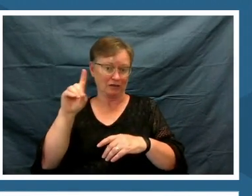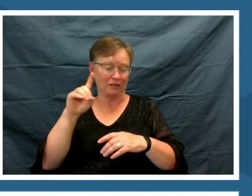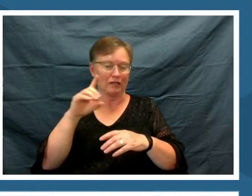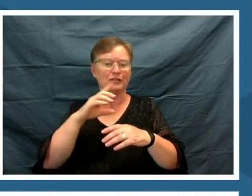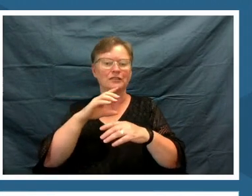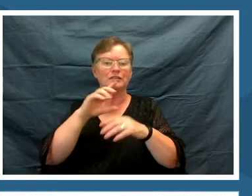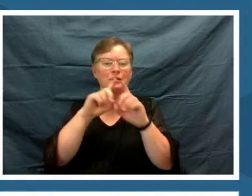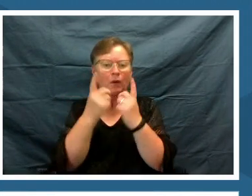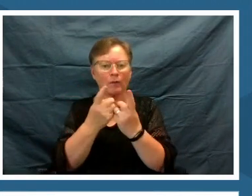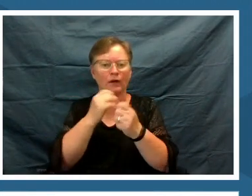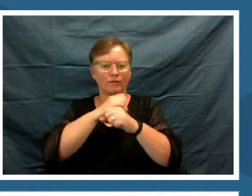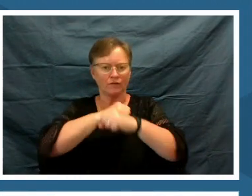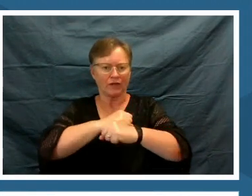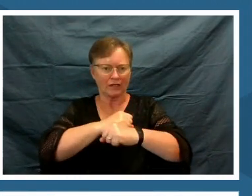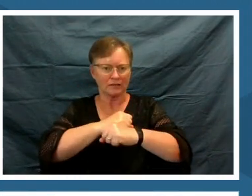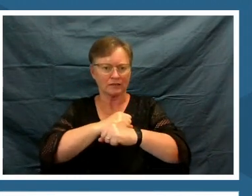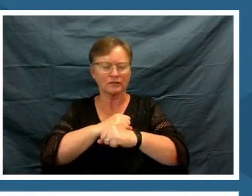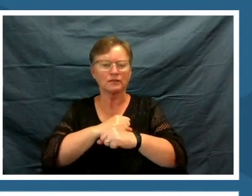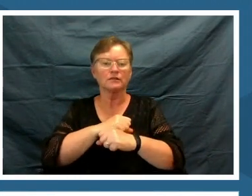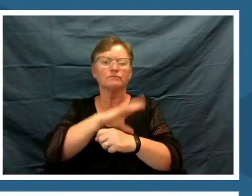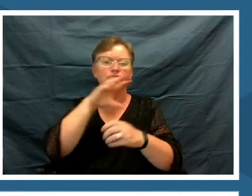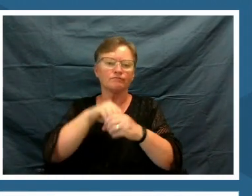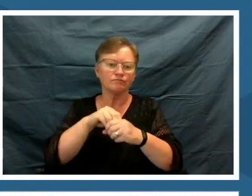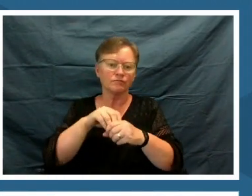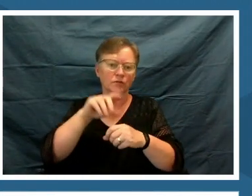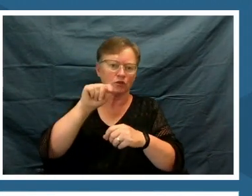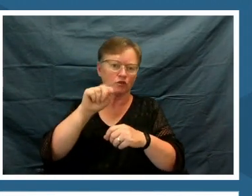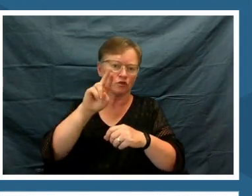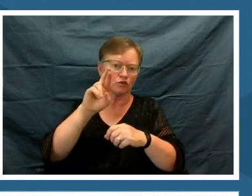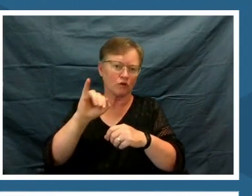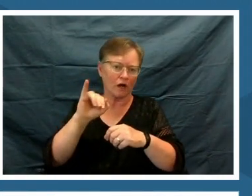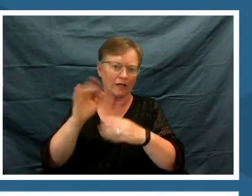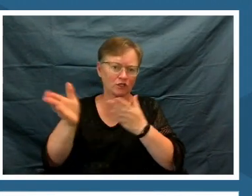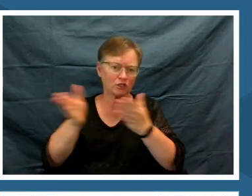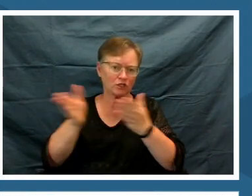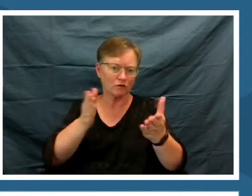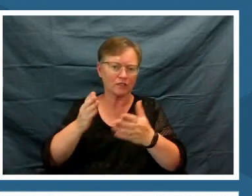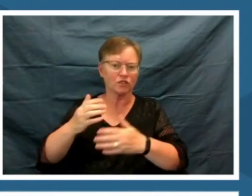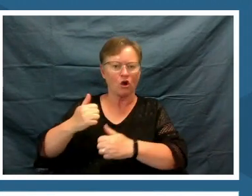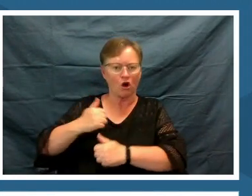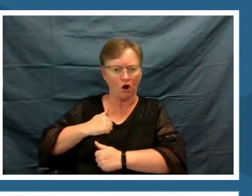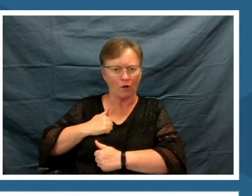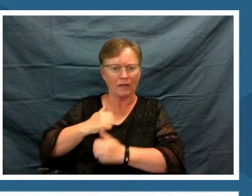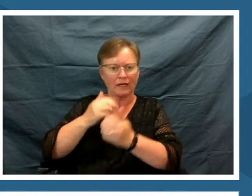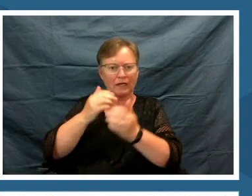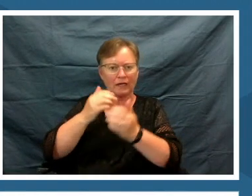uh tri-services the army navy marine corps